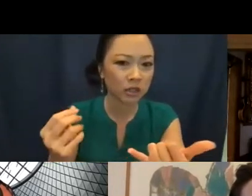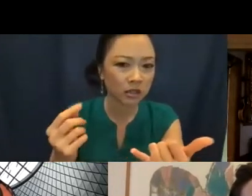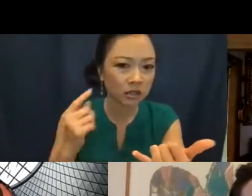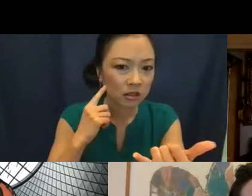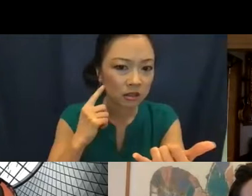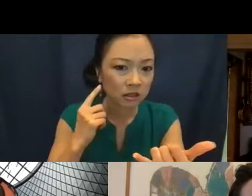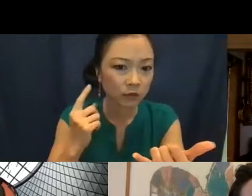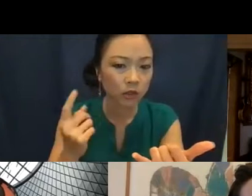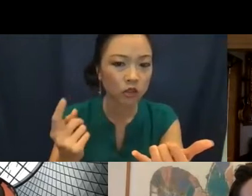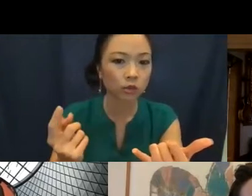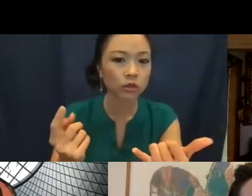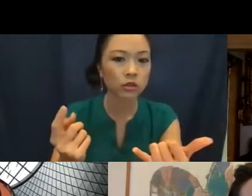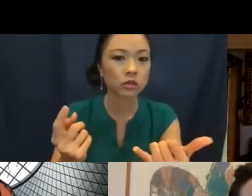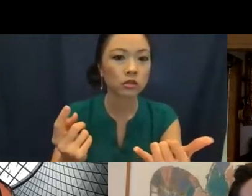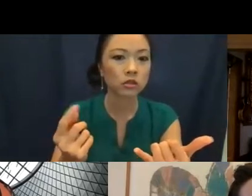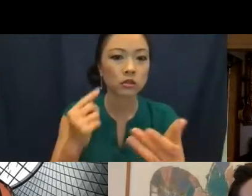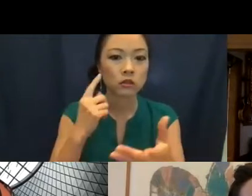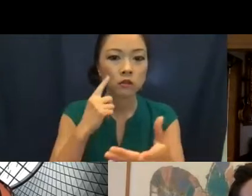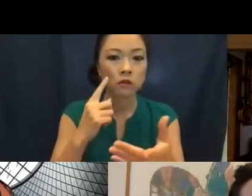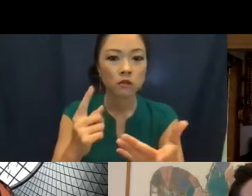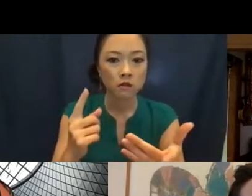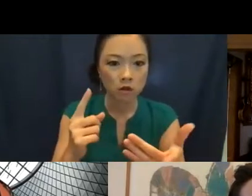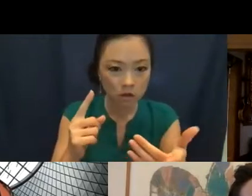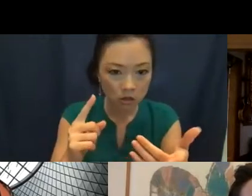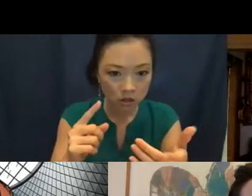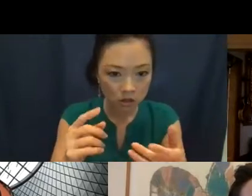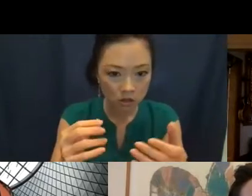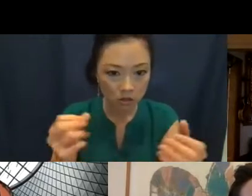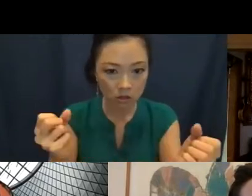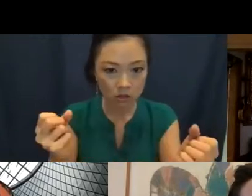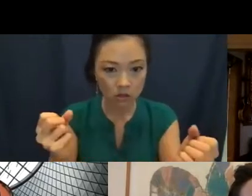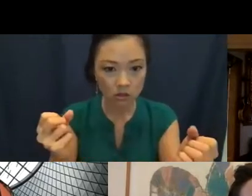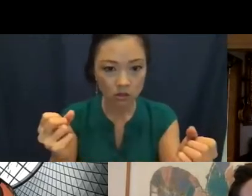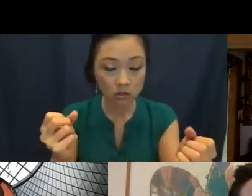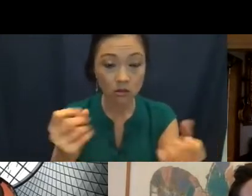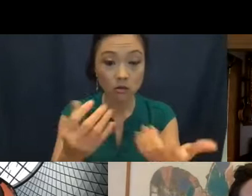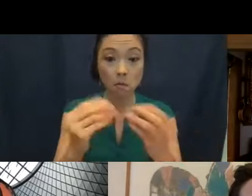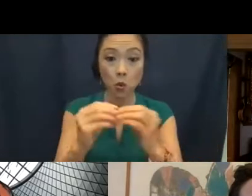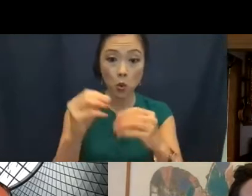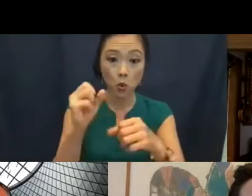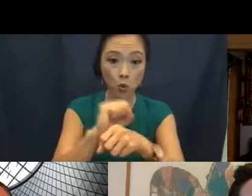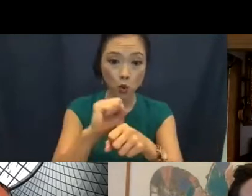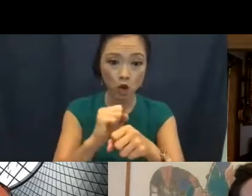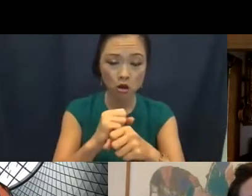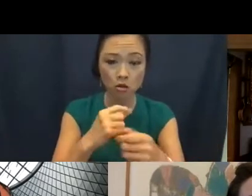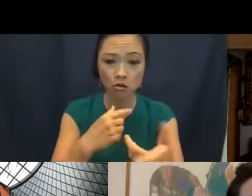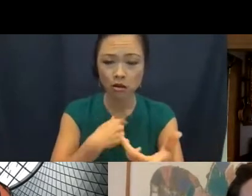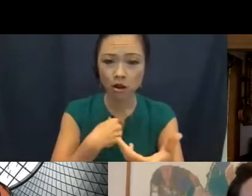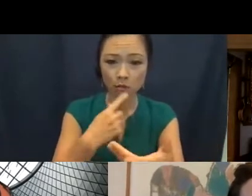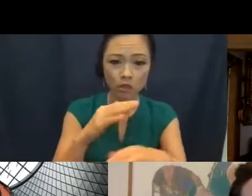who convened a collective of African, black scholars, artists, and technologists together